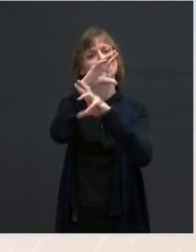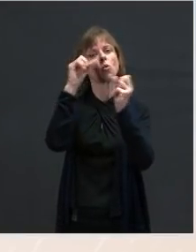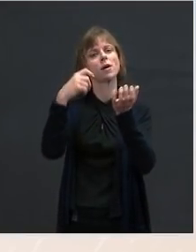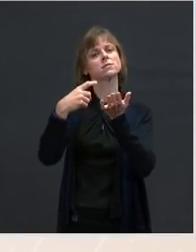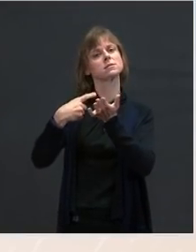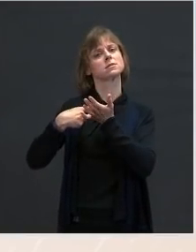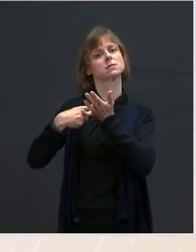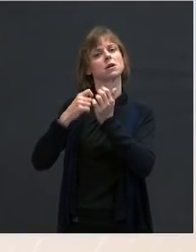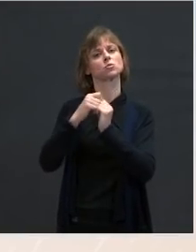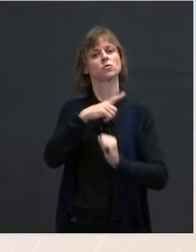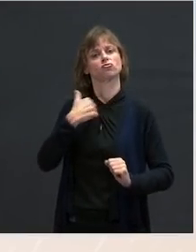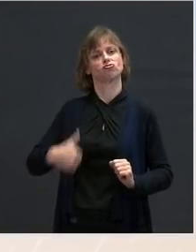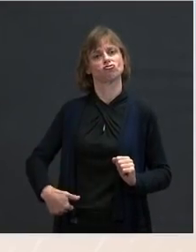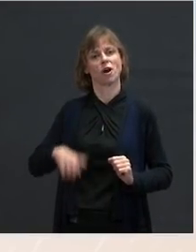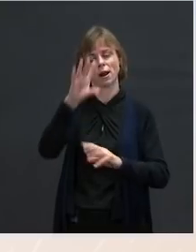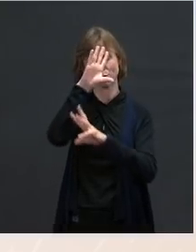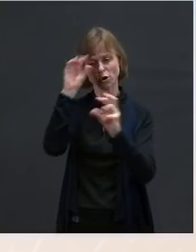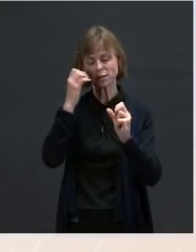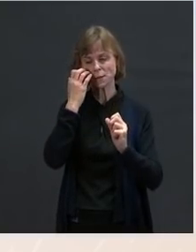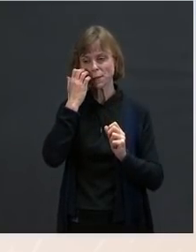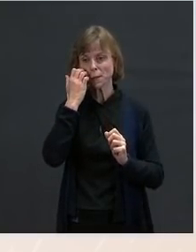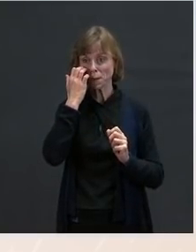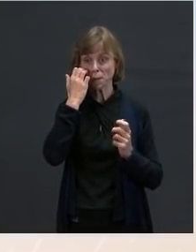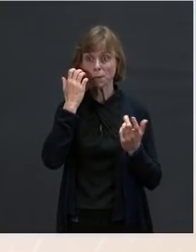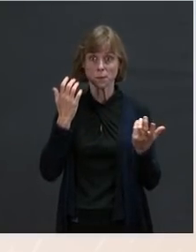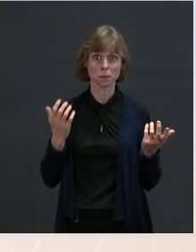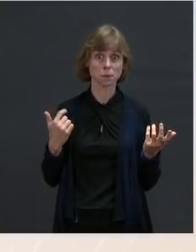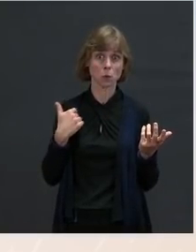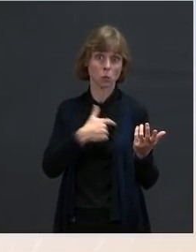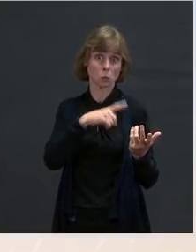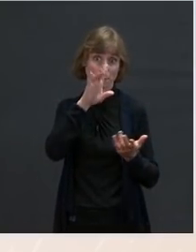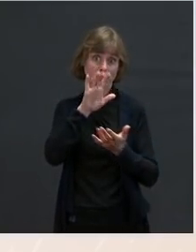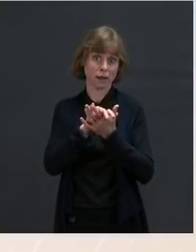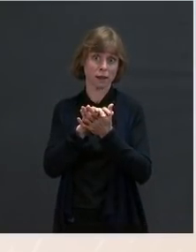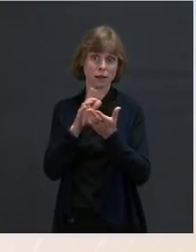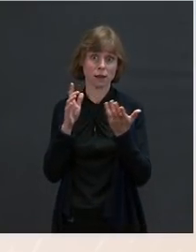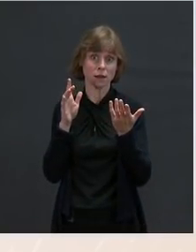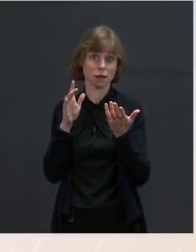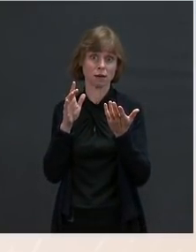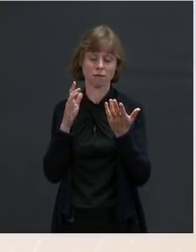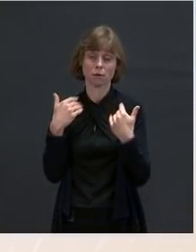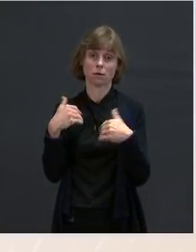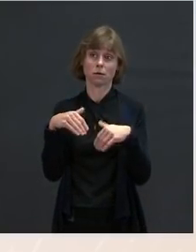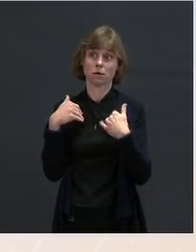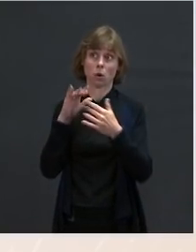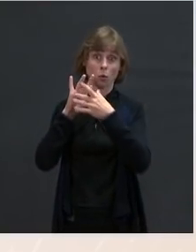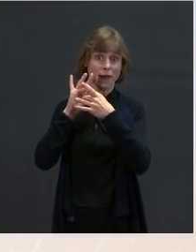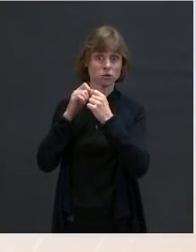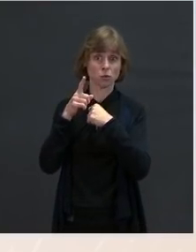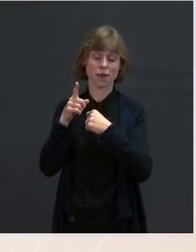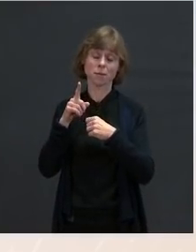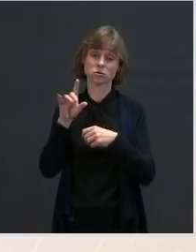we believe the relationship with China is one of strong competition. We want to come to that relationship